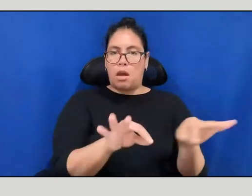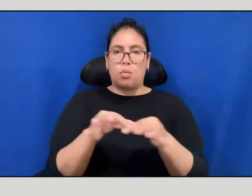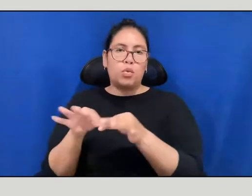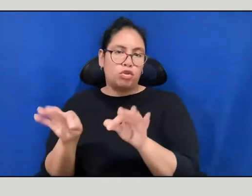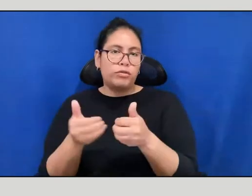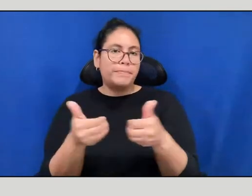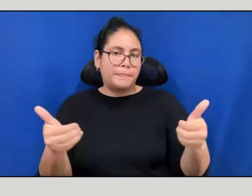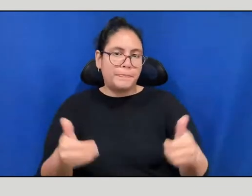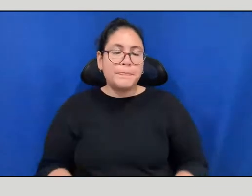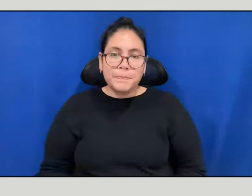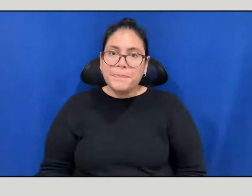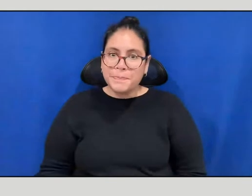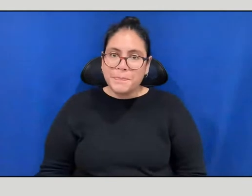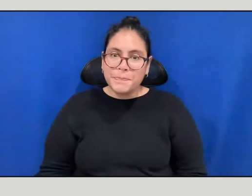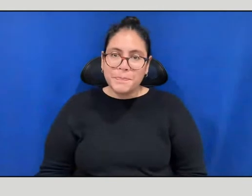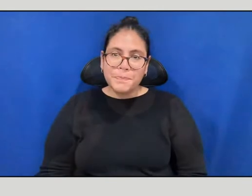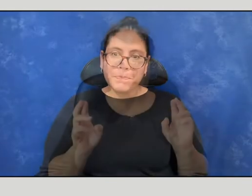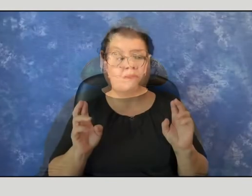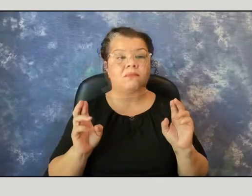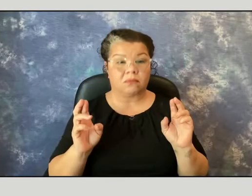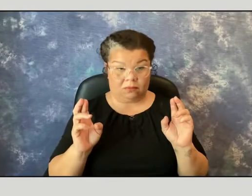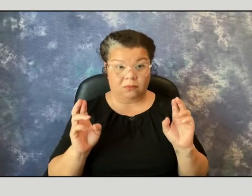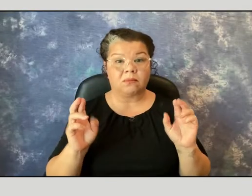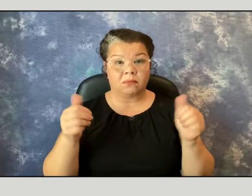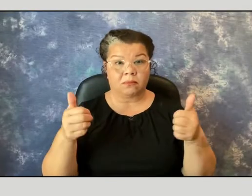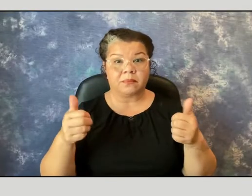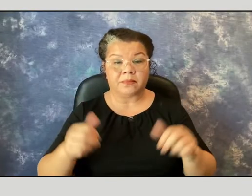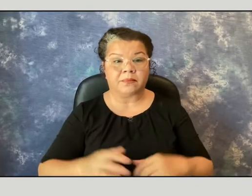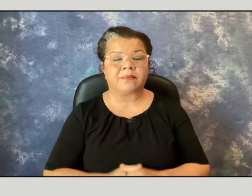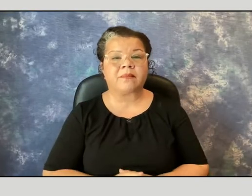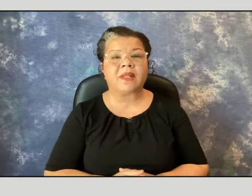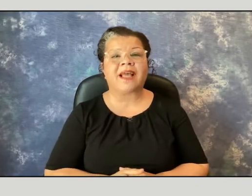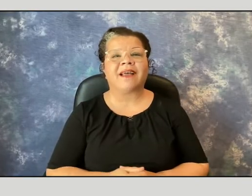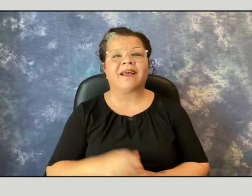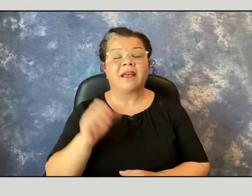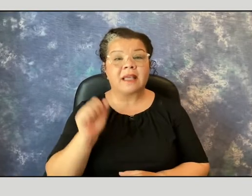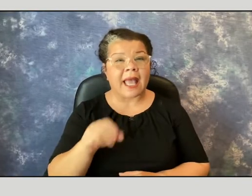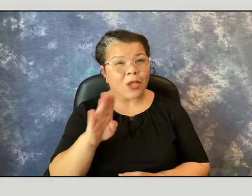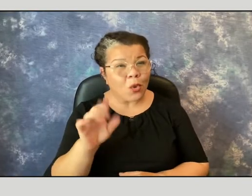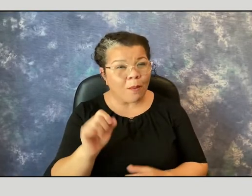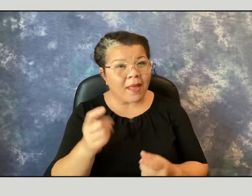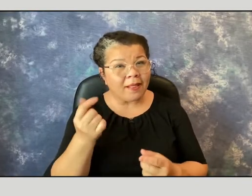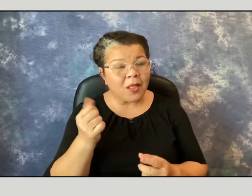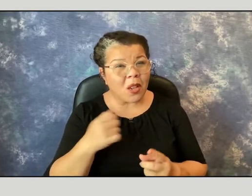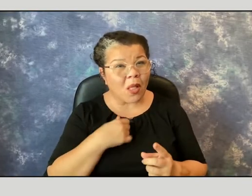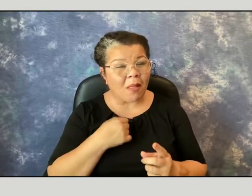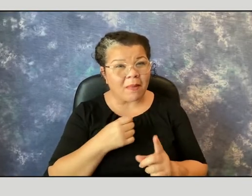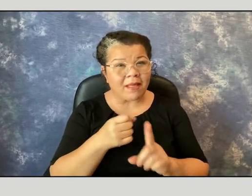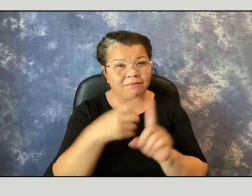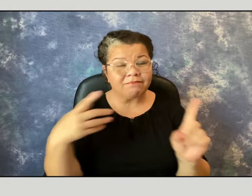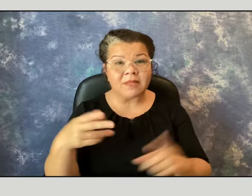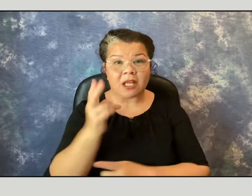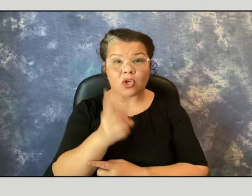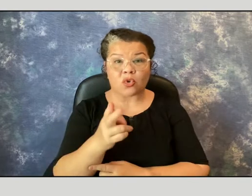Thank you, thank you. And could you be a historian for us for a minute, for our audience coming